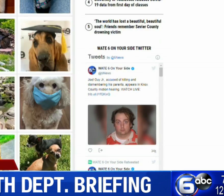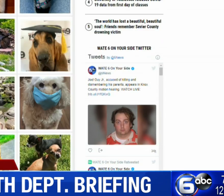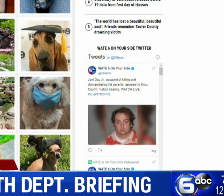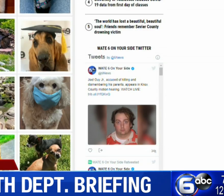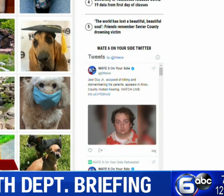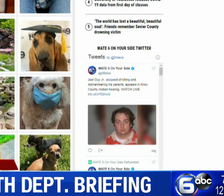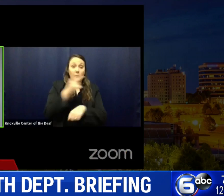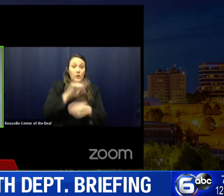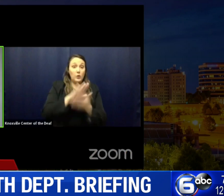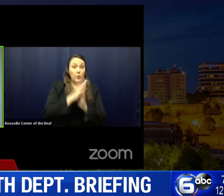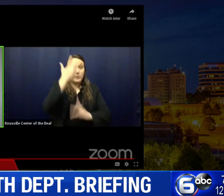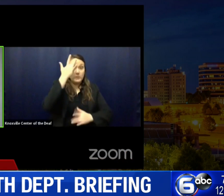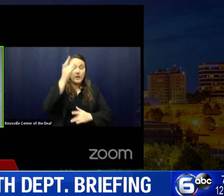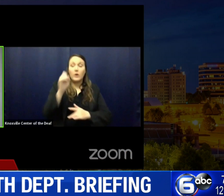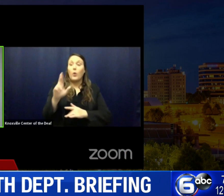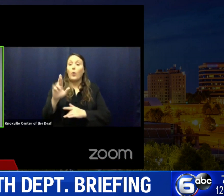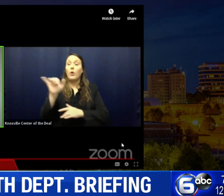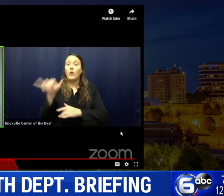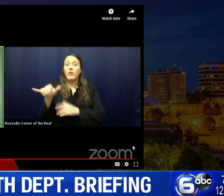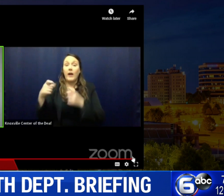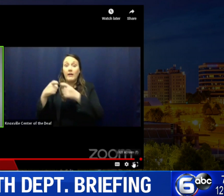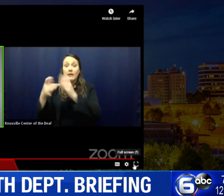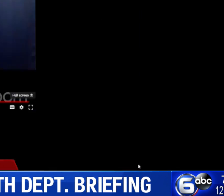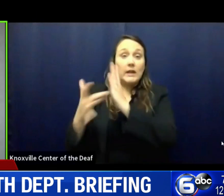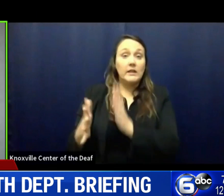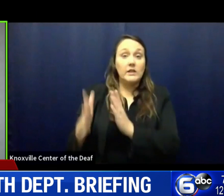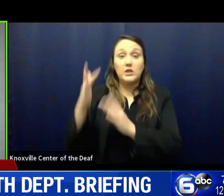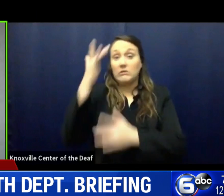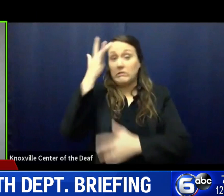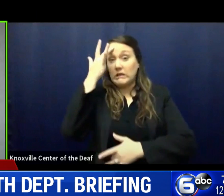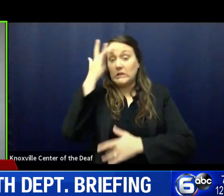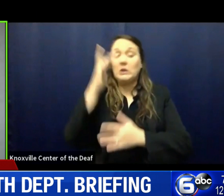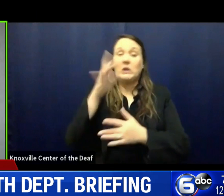NOW.